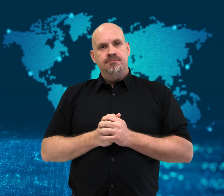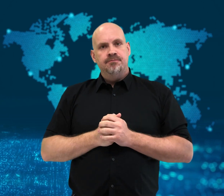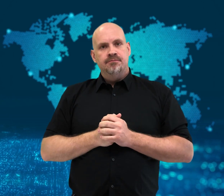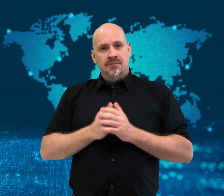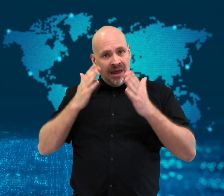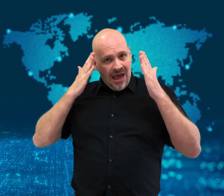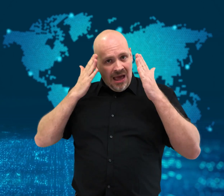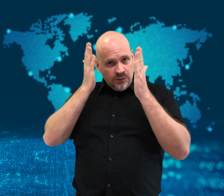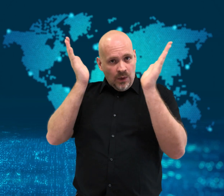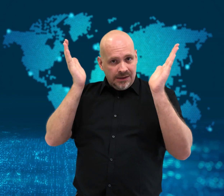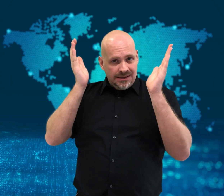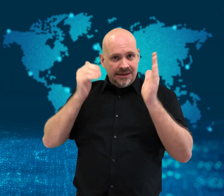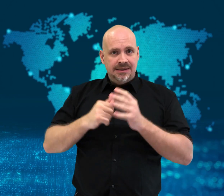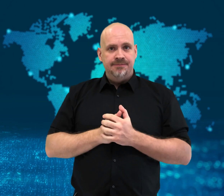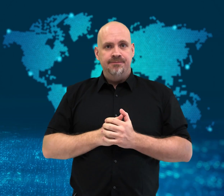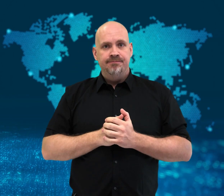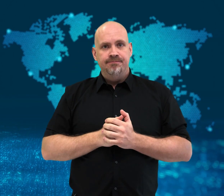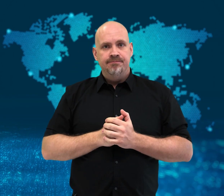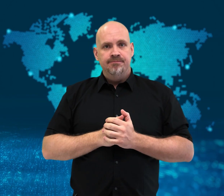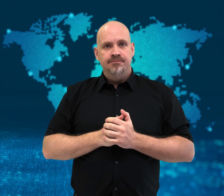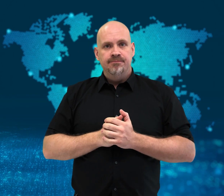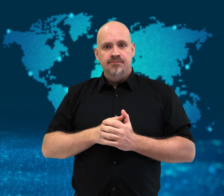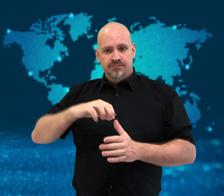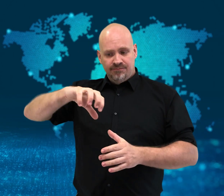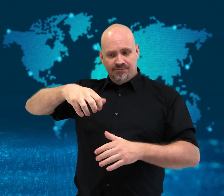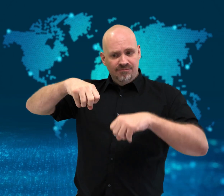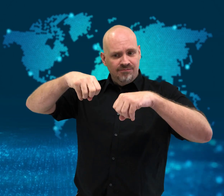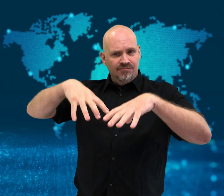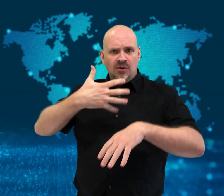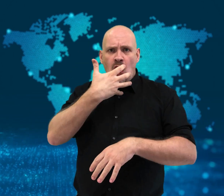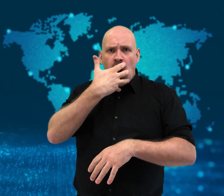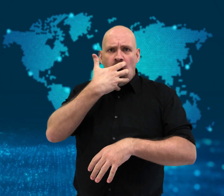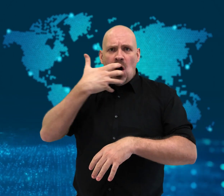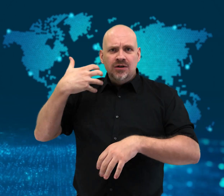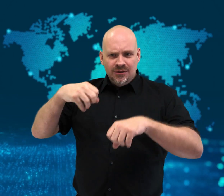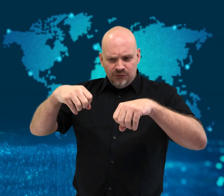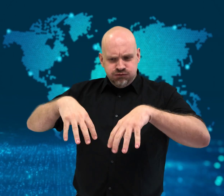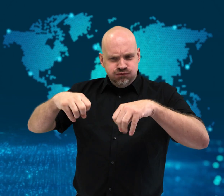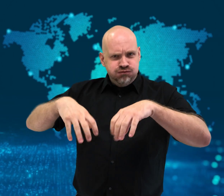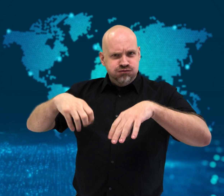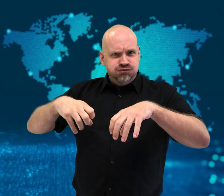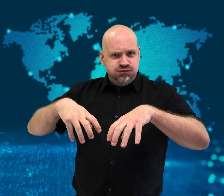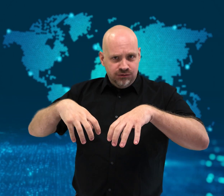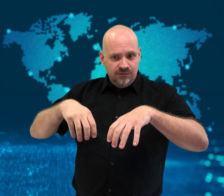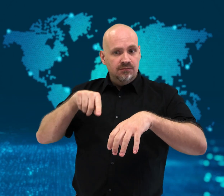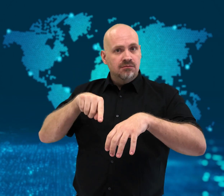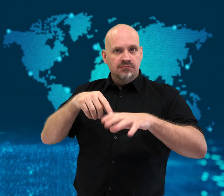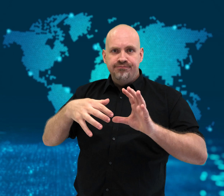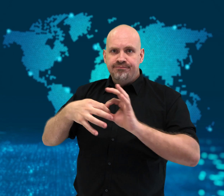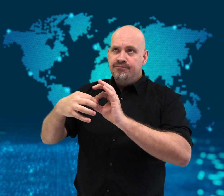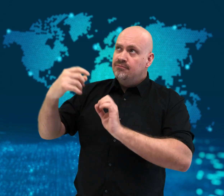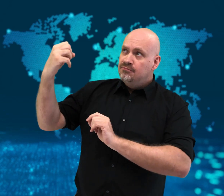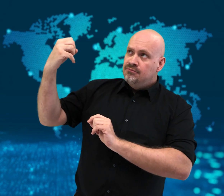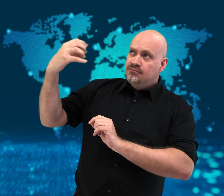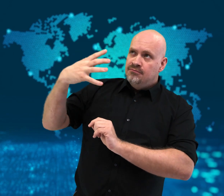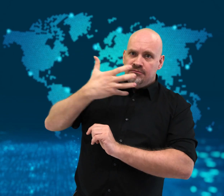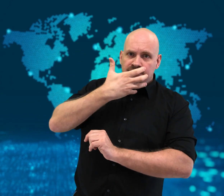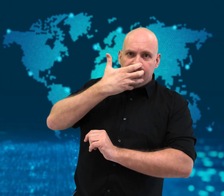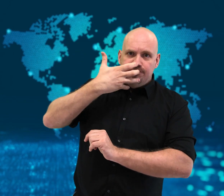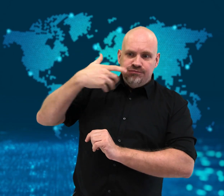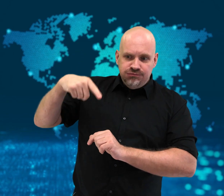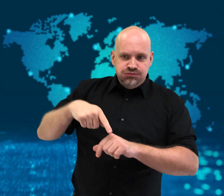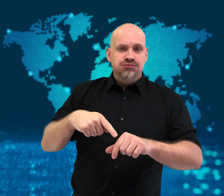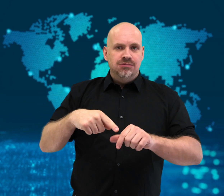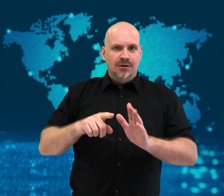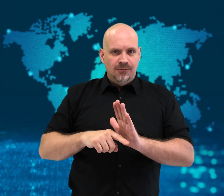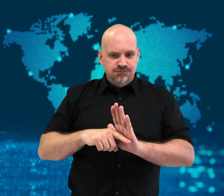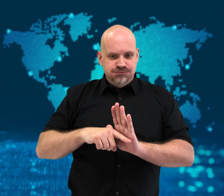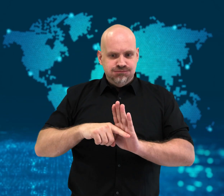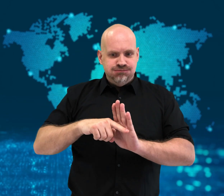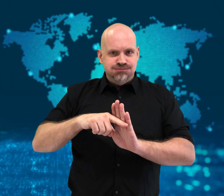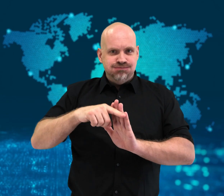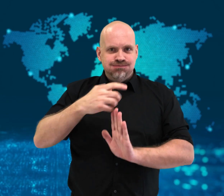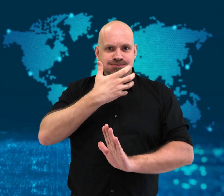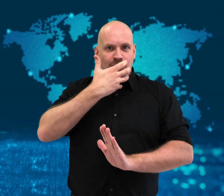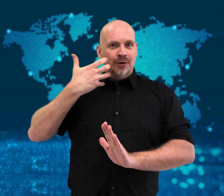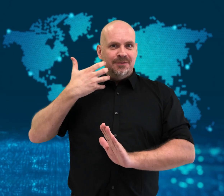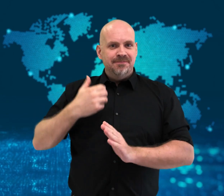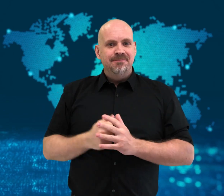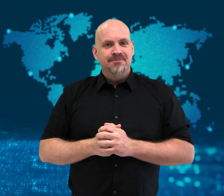Access to hot water via solar heat.